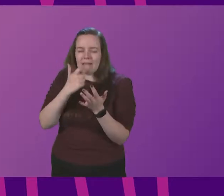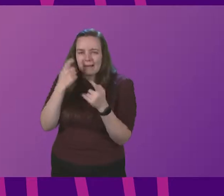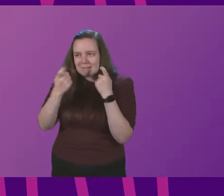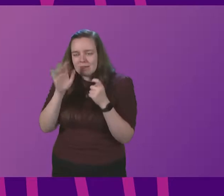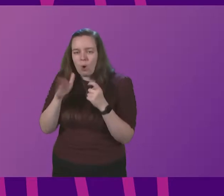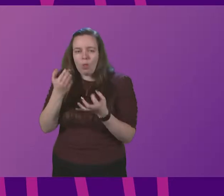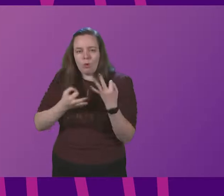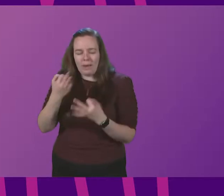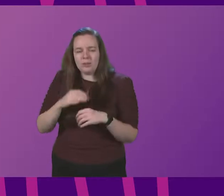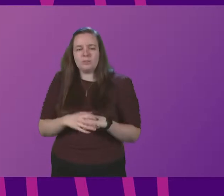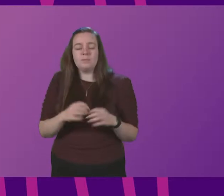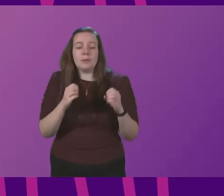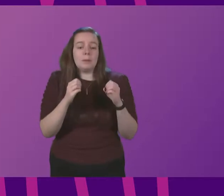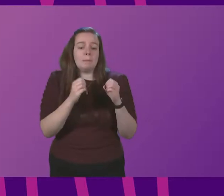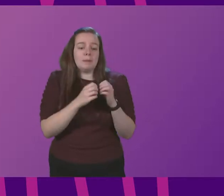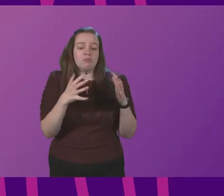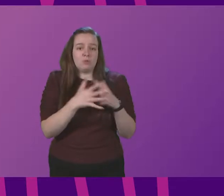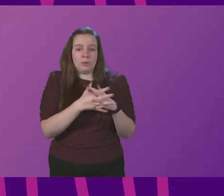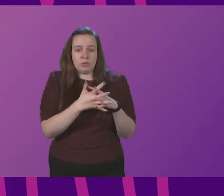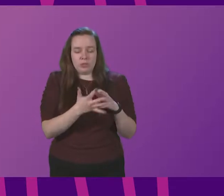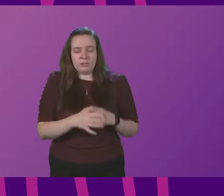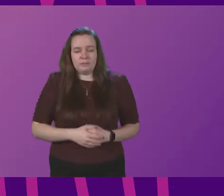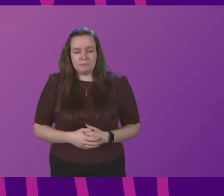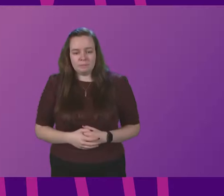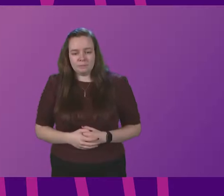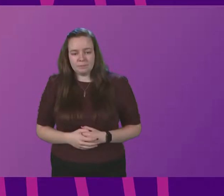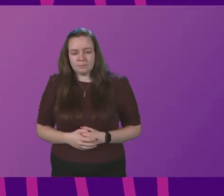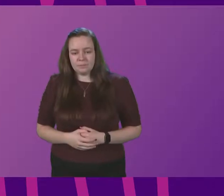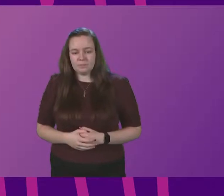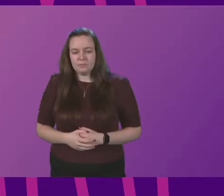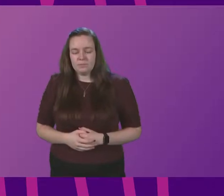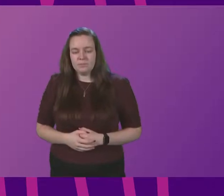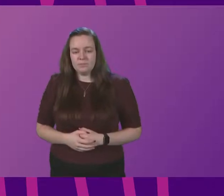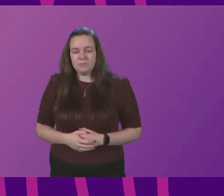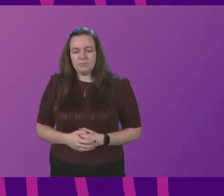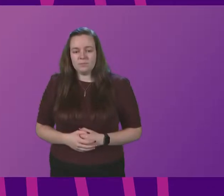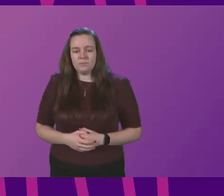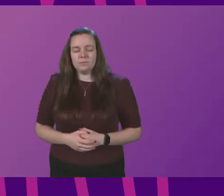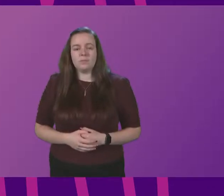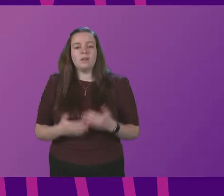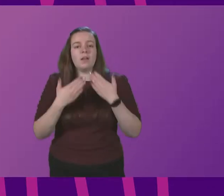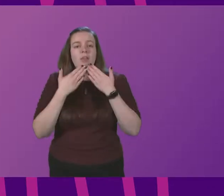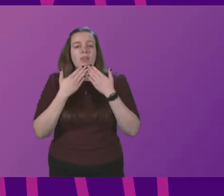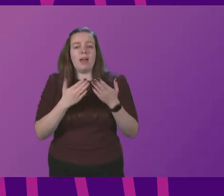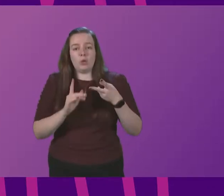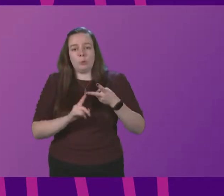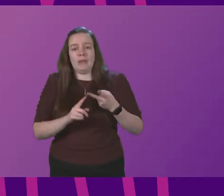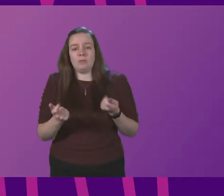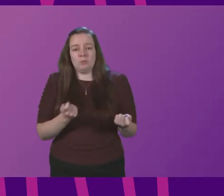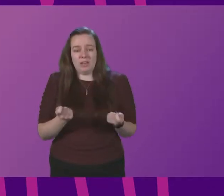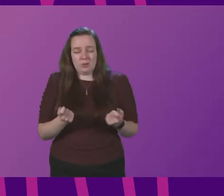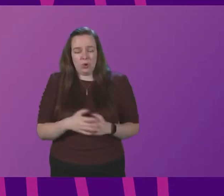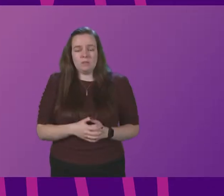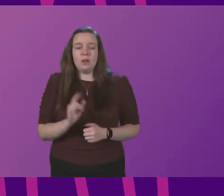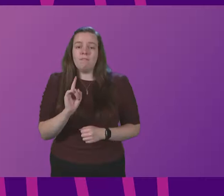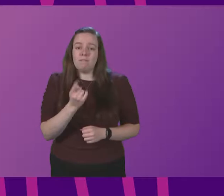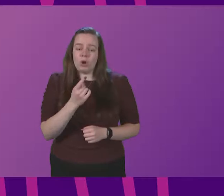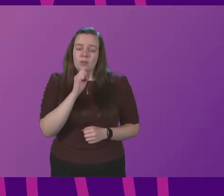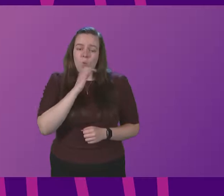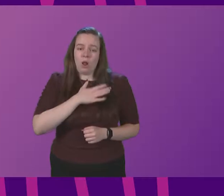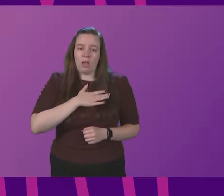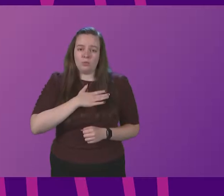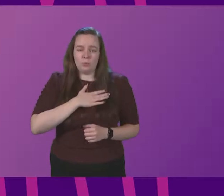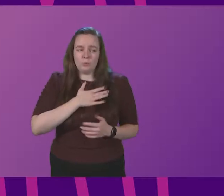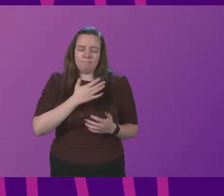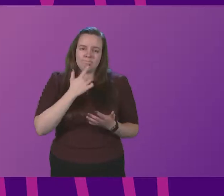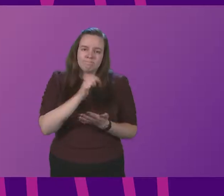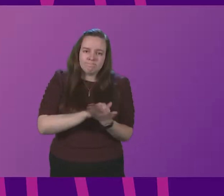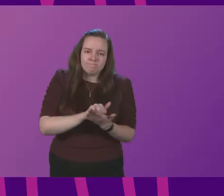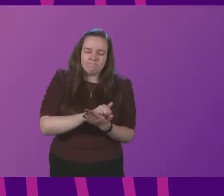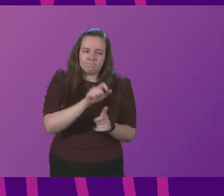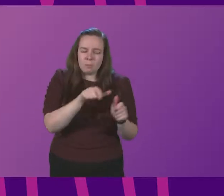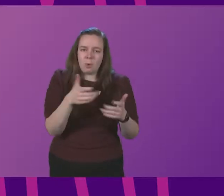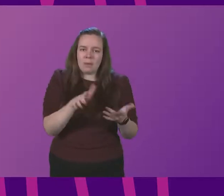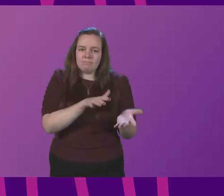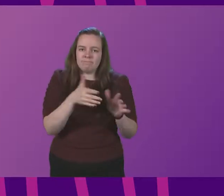I extend my condolences to all those people who have lost loved ones to Covid-19.